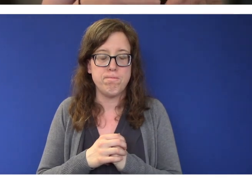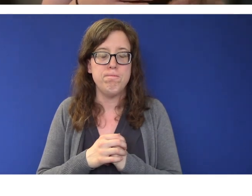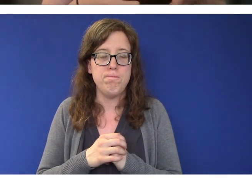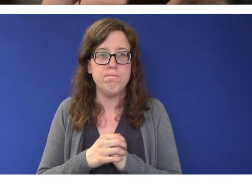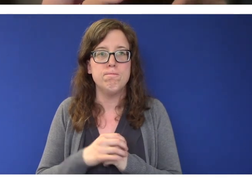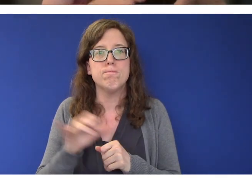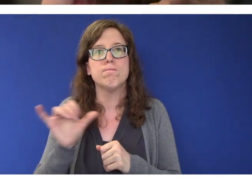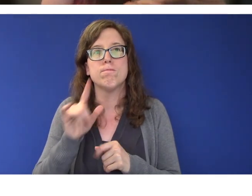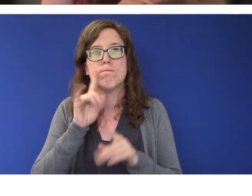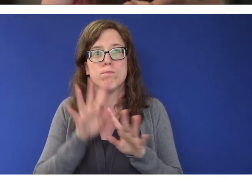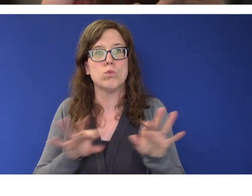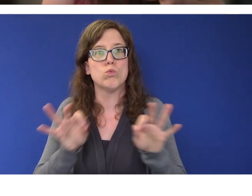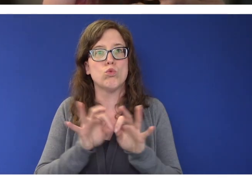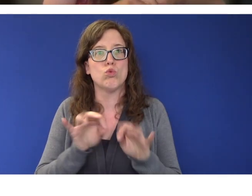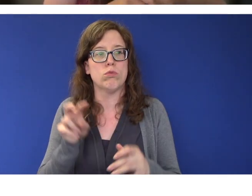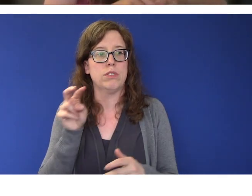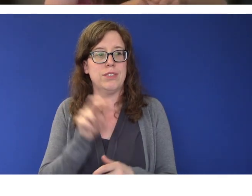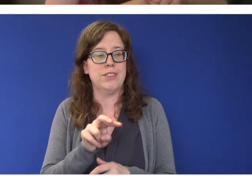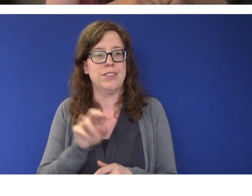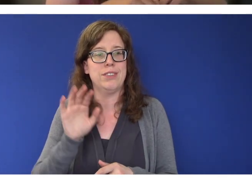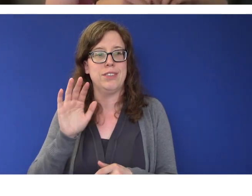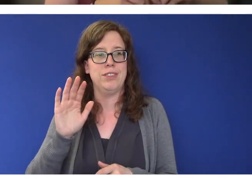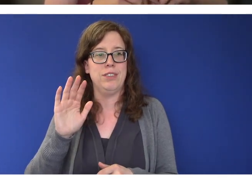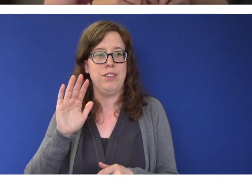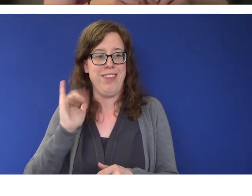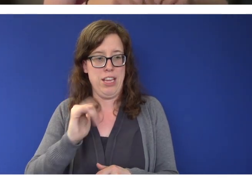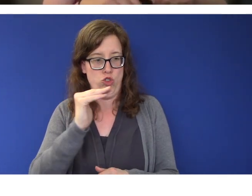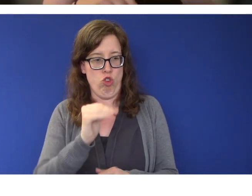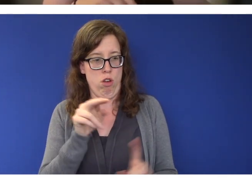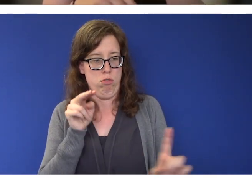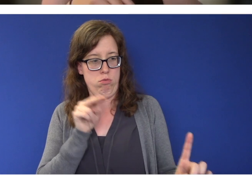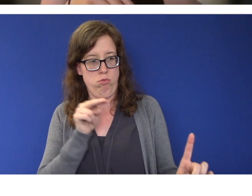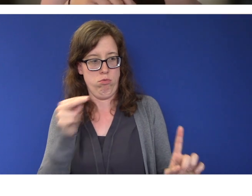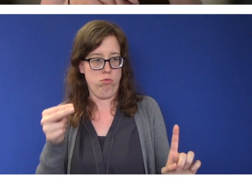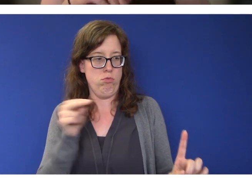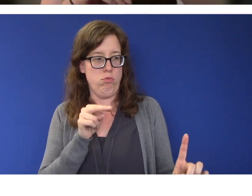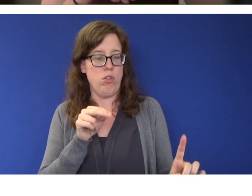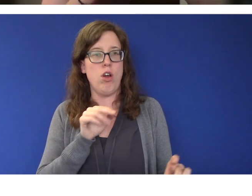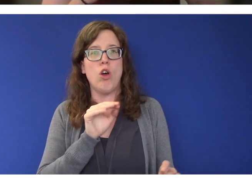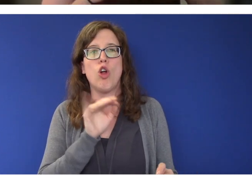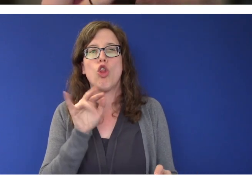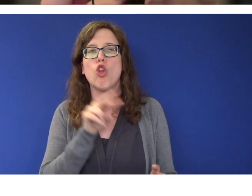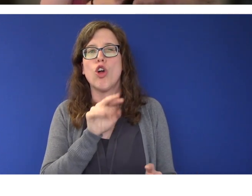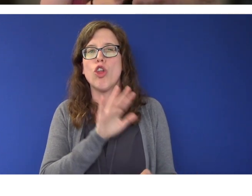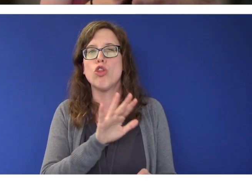Additionally, it's important to look at the child from a lens that considers their social emotional